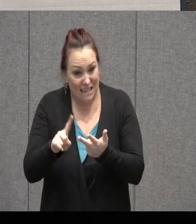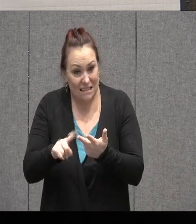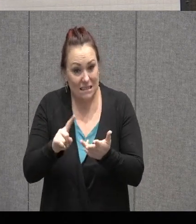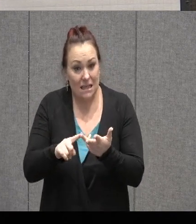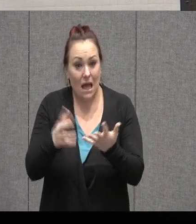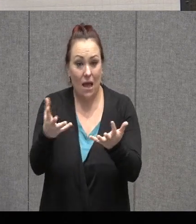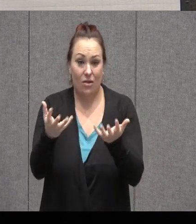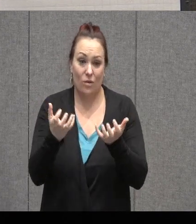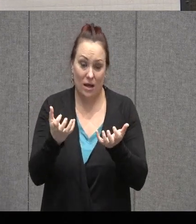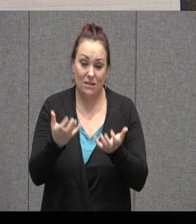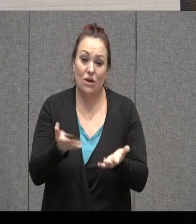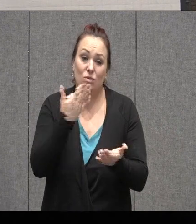and I will see you next week.